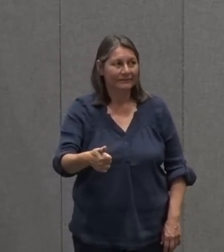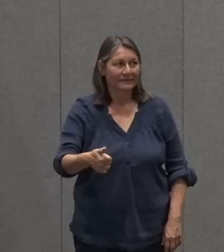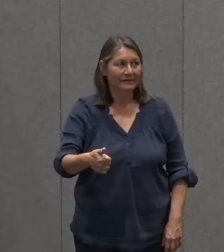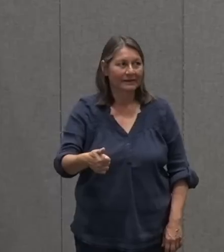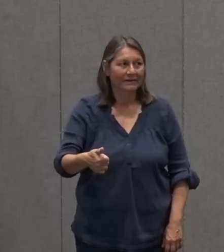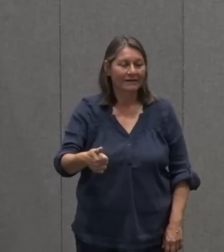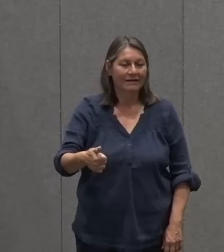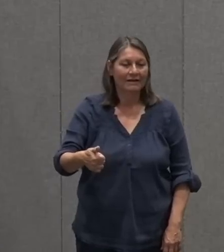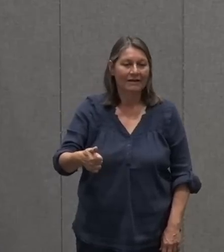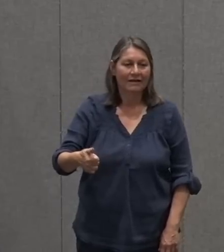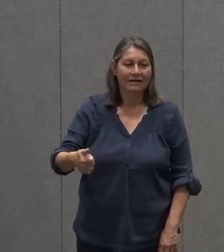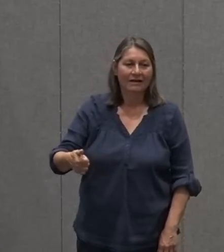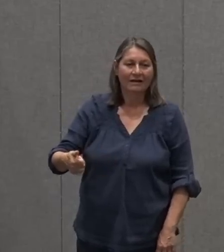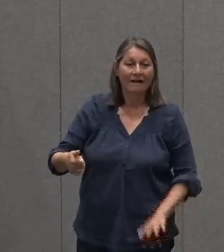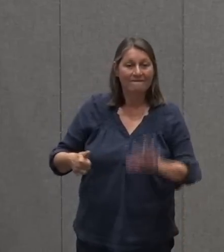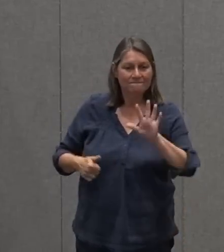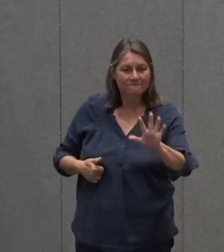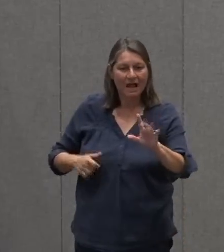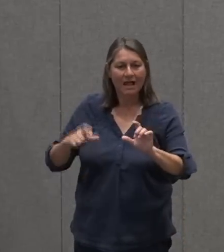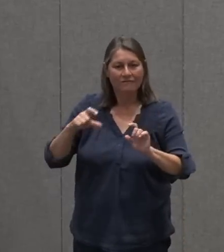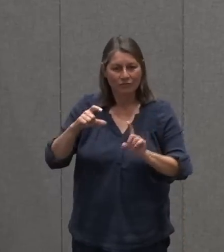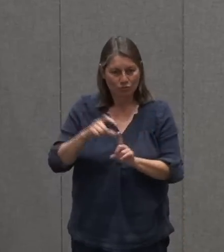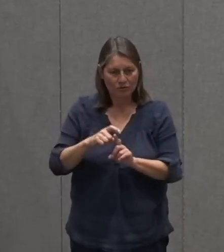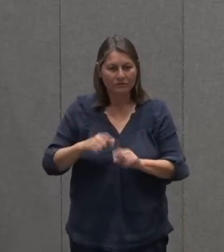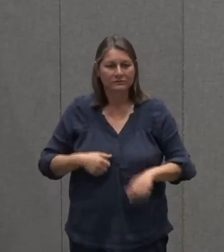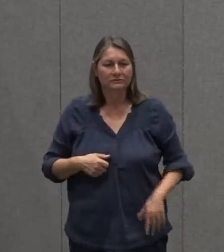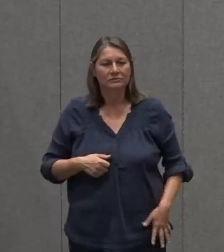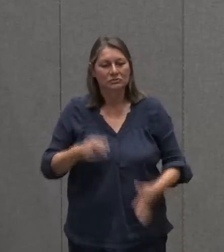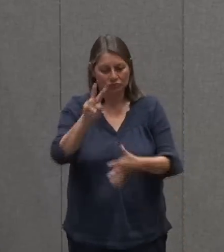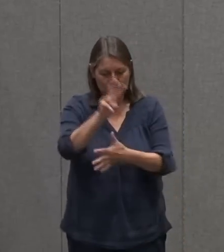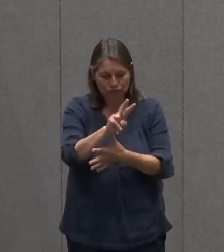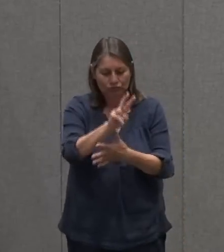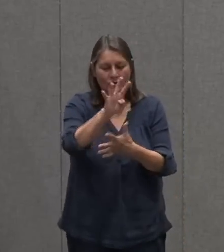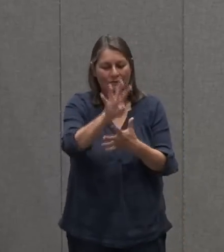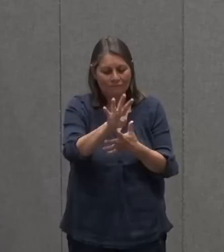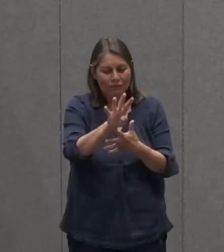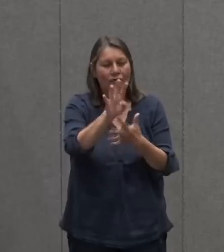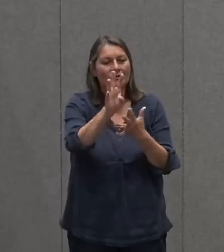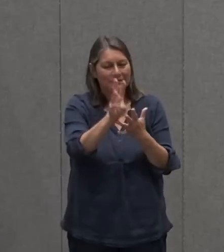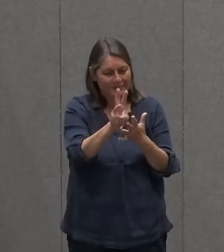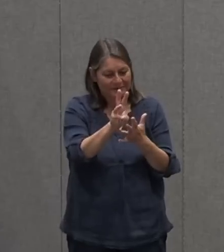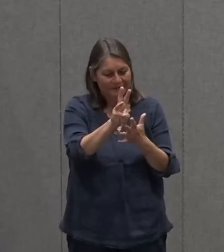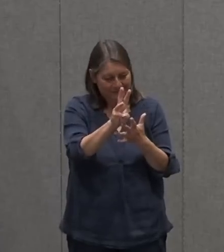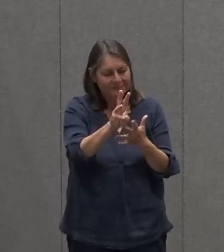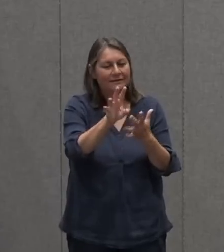He said five words before the spear hit the ground, and he made it to ten.